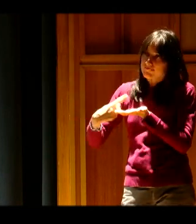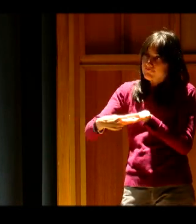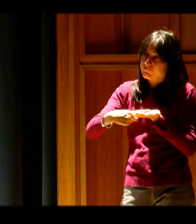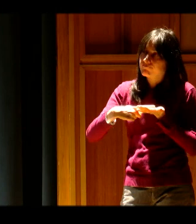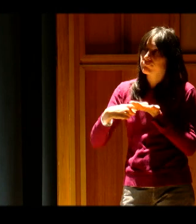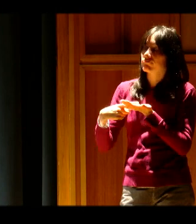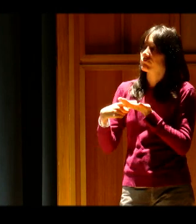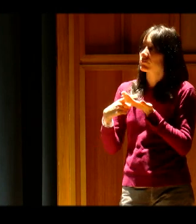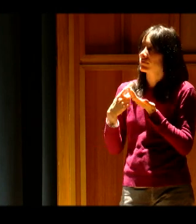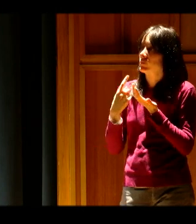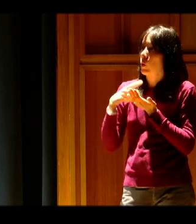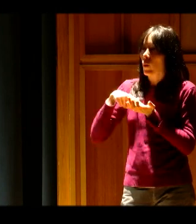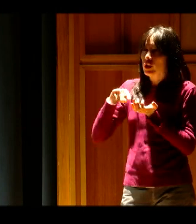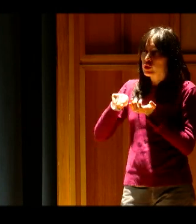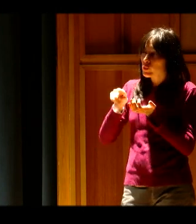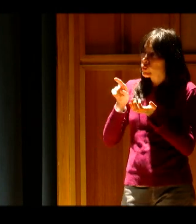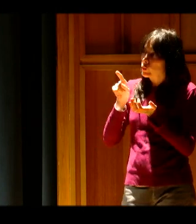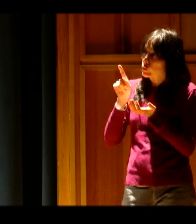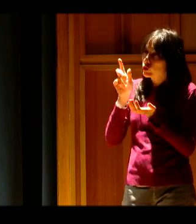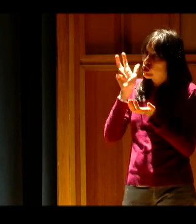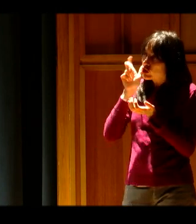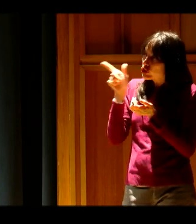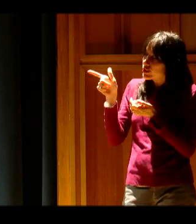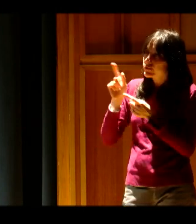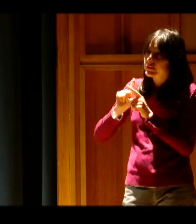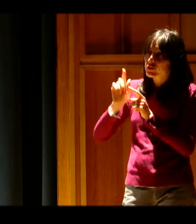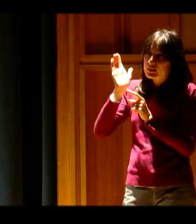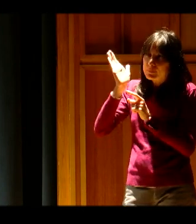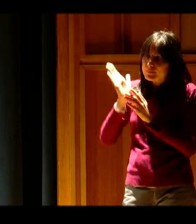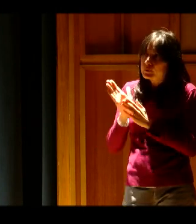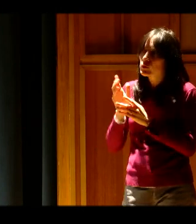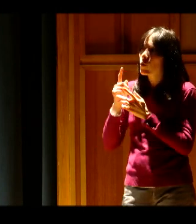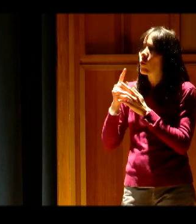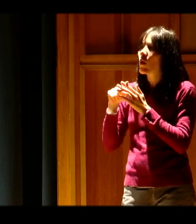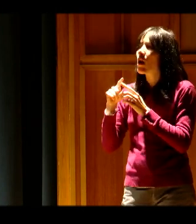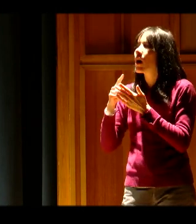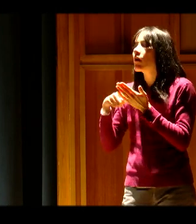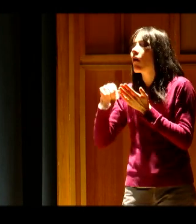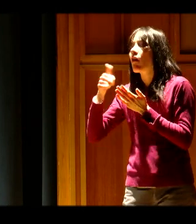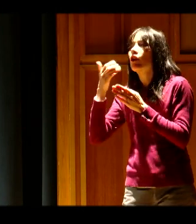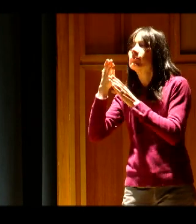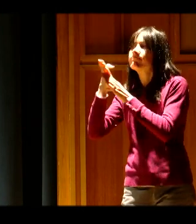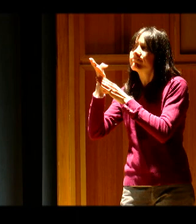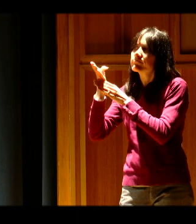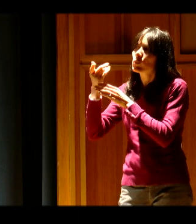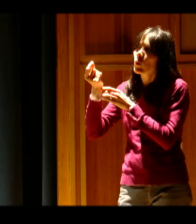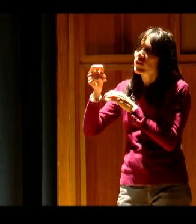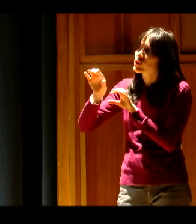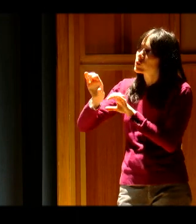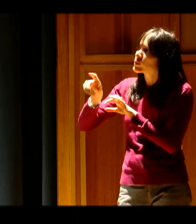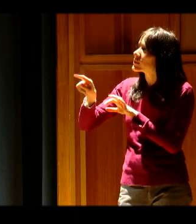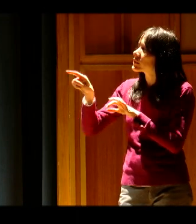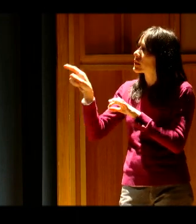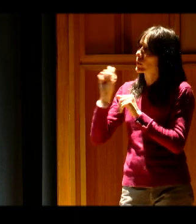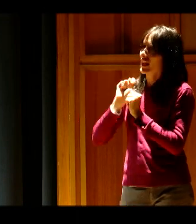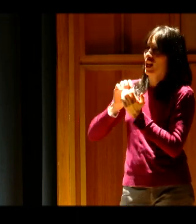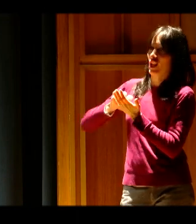and the things we've heard and the things that other sectors are doing that we might be able to learn from these experiences and together